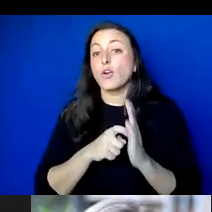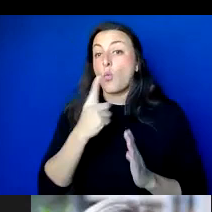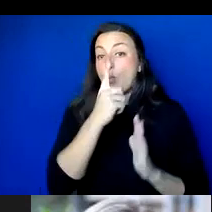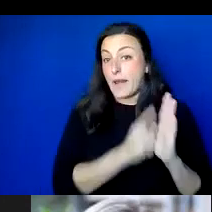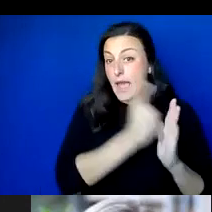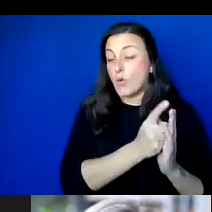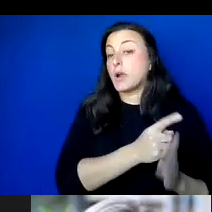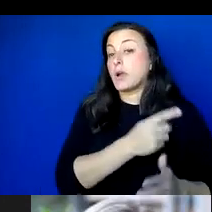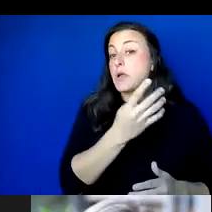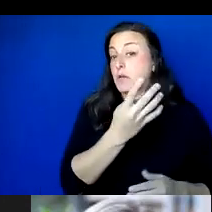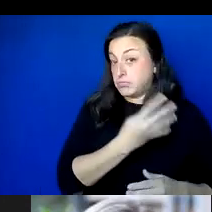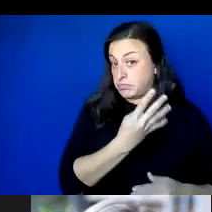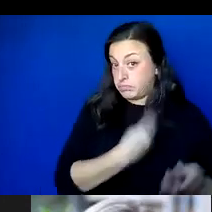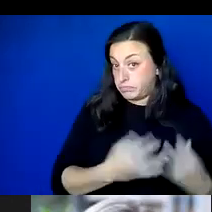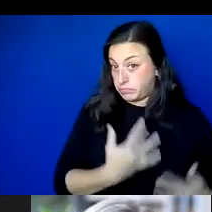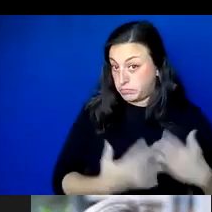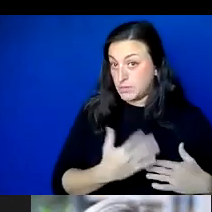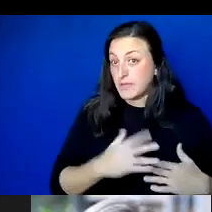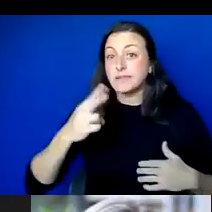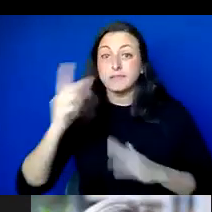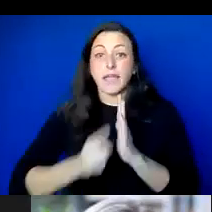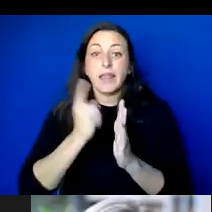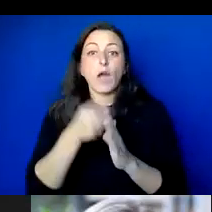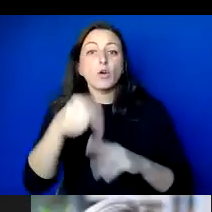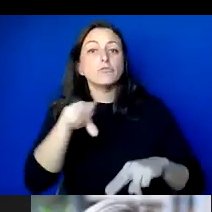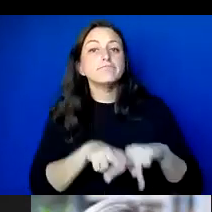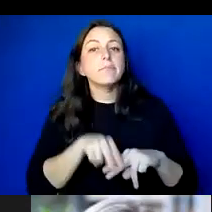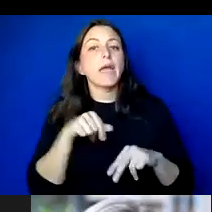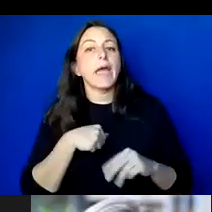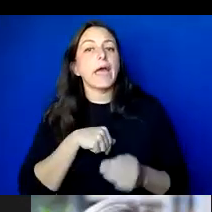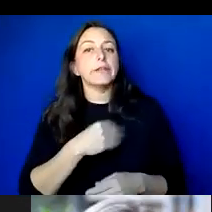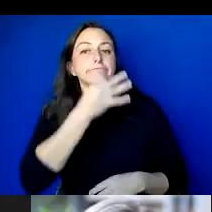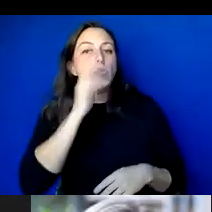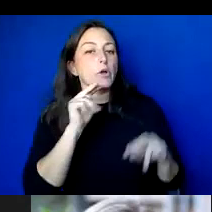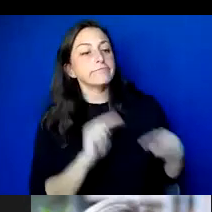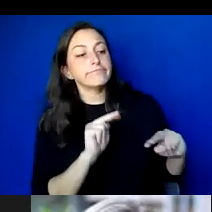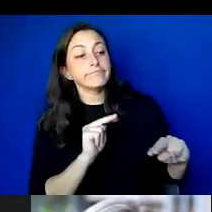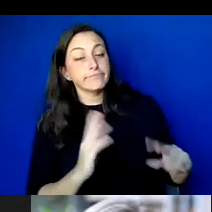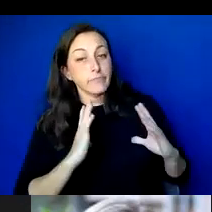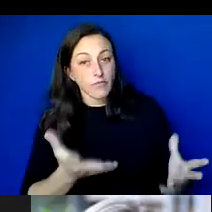observed. These have been available to the state through a federal program. Both of these products